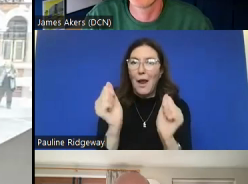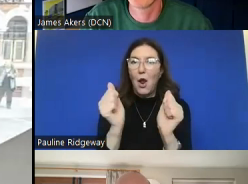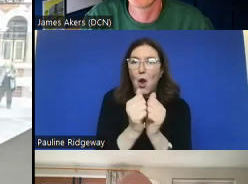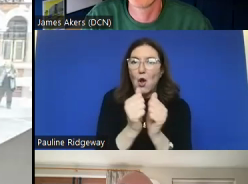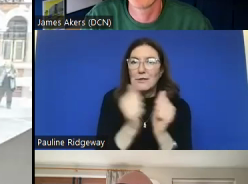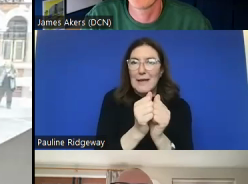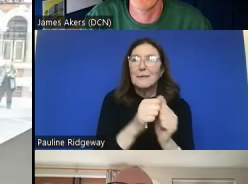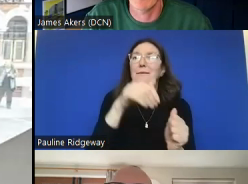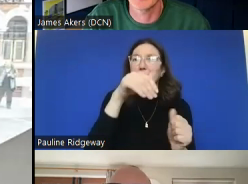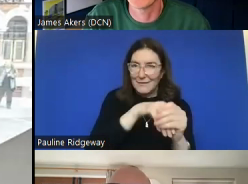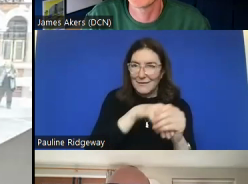Cool.